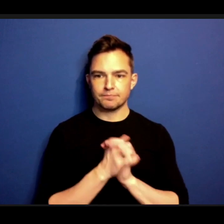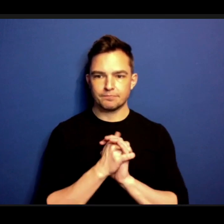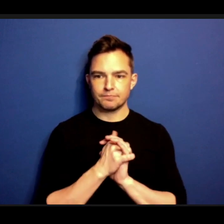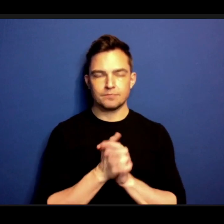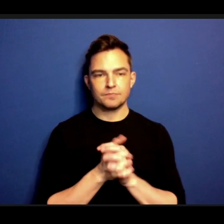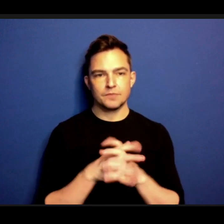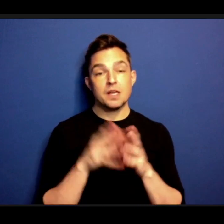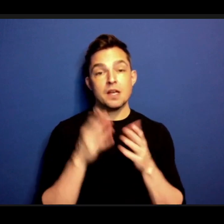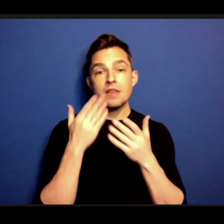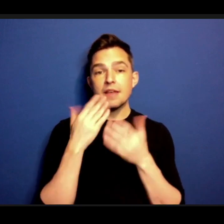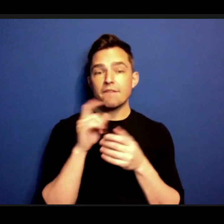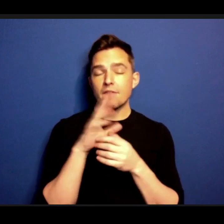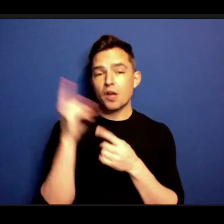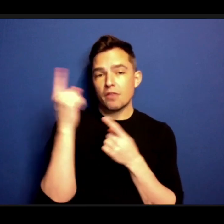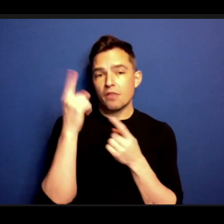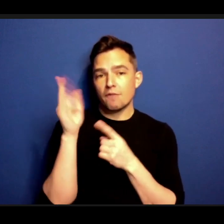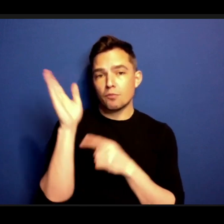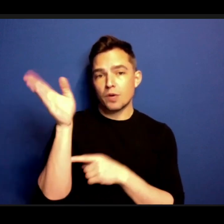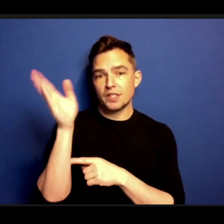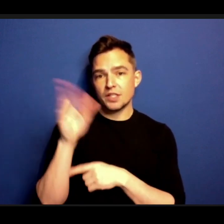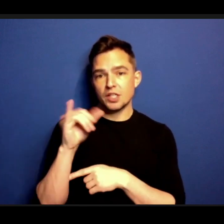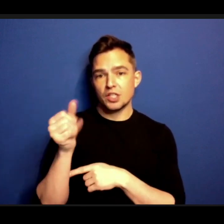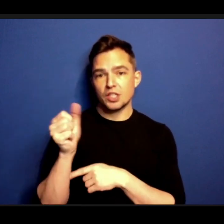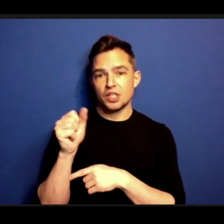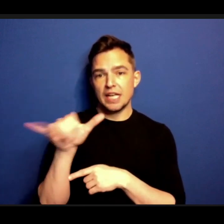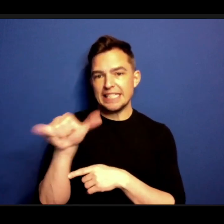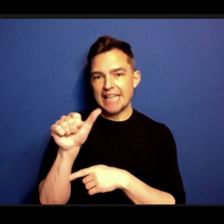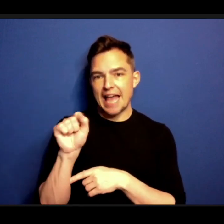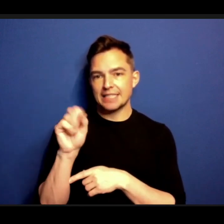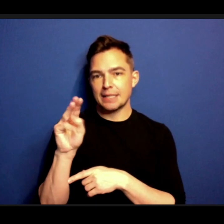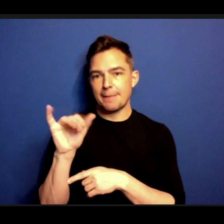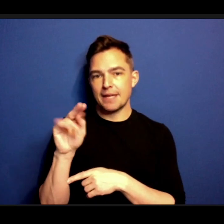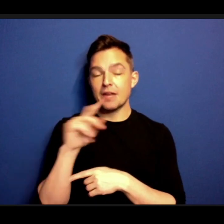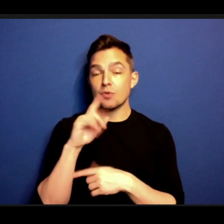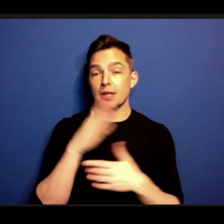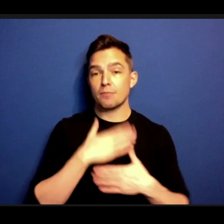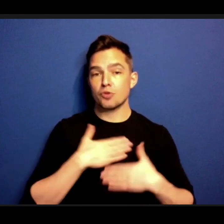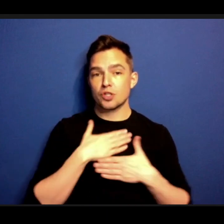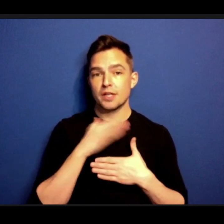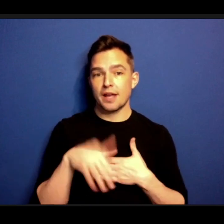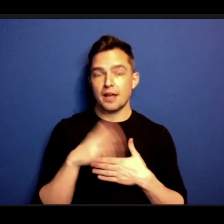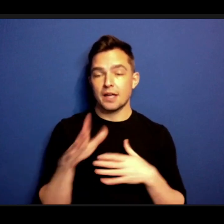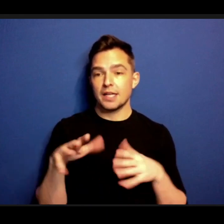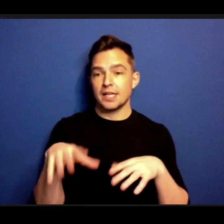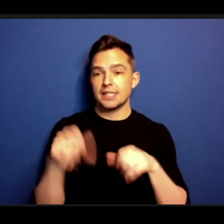presentation, Jasmine. I really appreciate it. I'm going to take a quick break for the